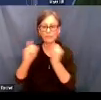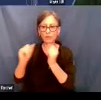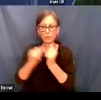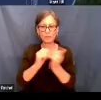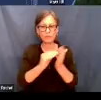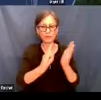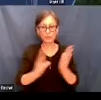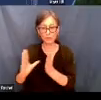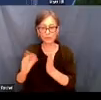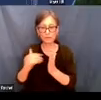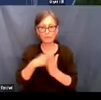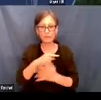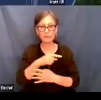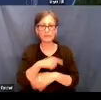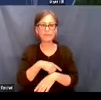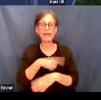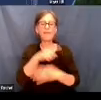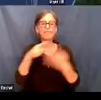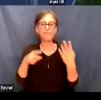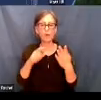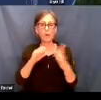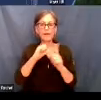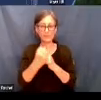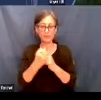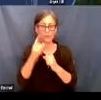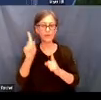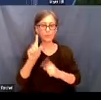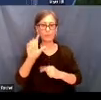There are four circumstances in which CDE will interview students.